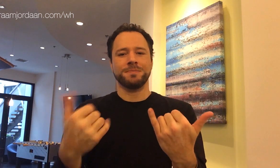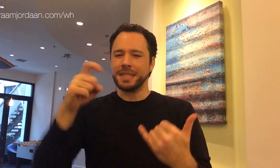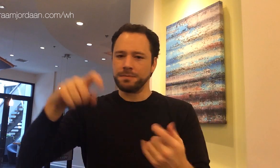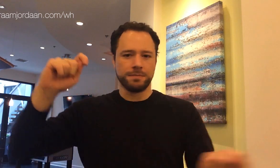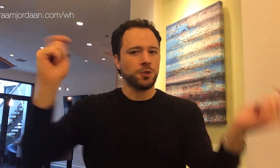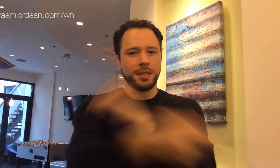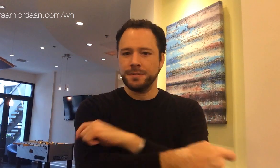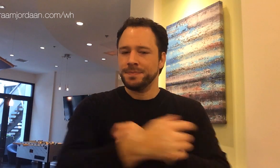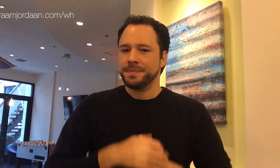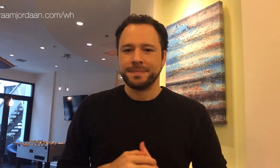We need a change.